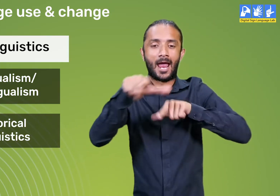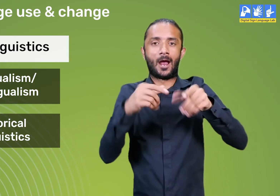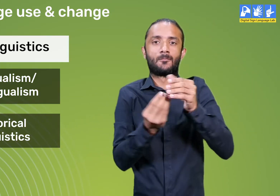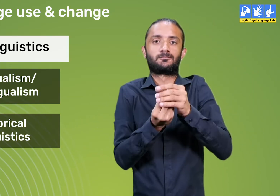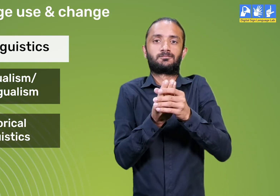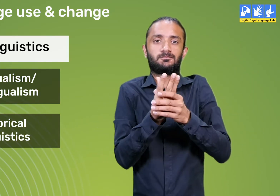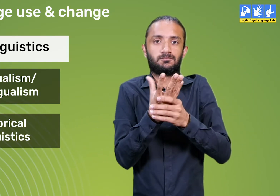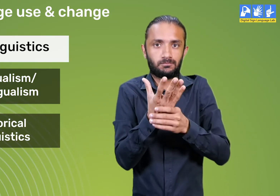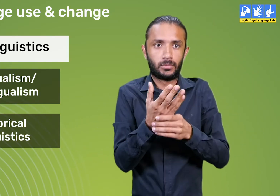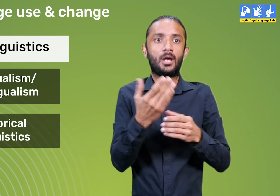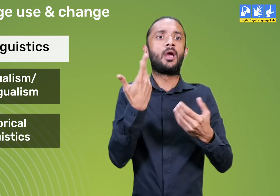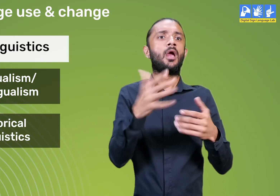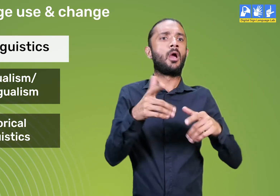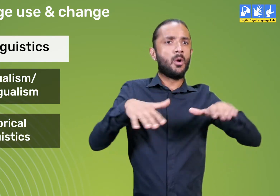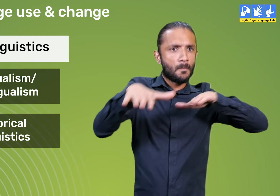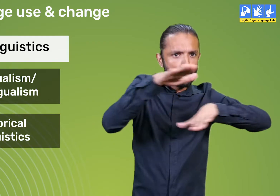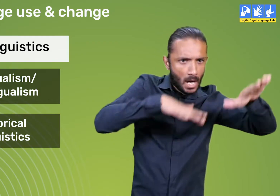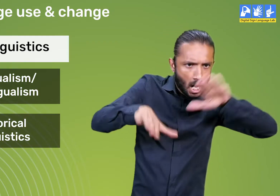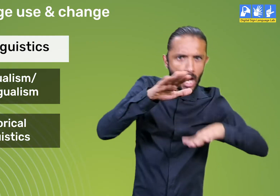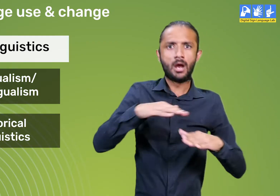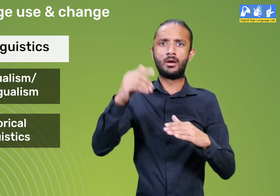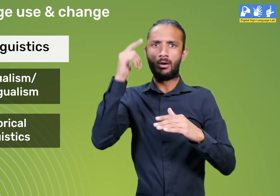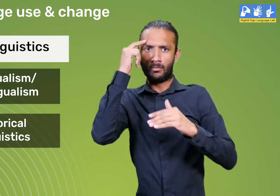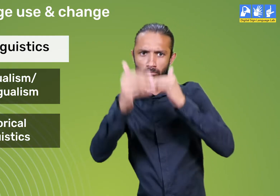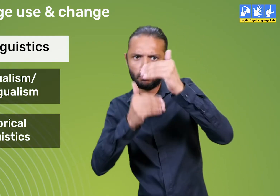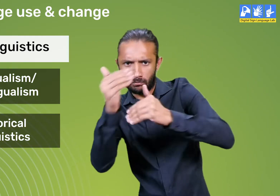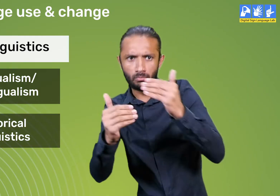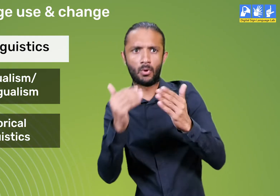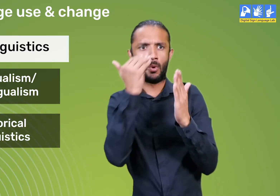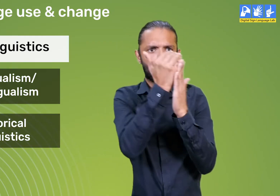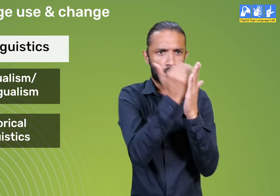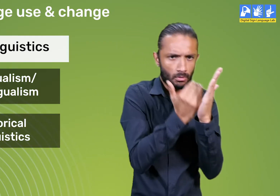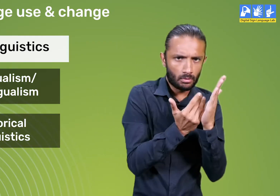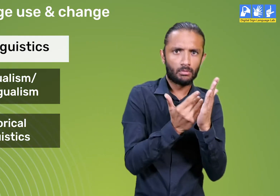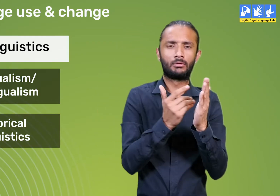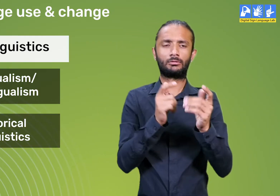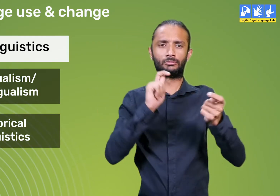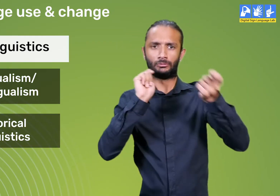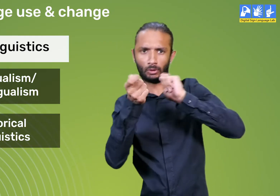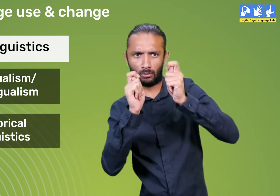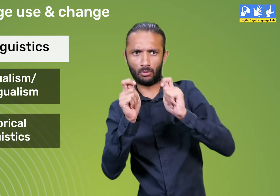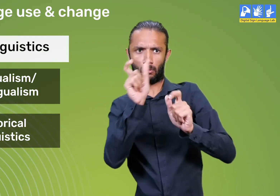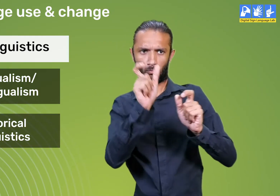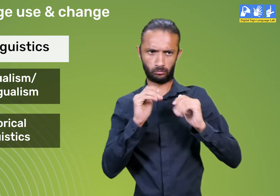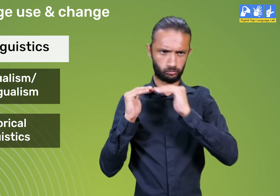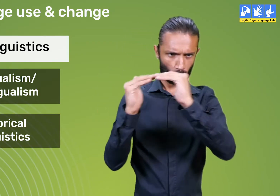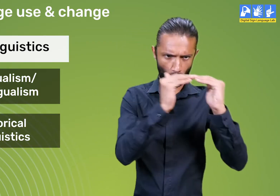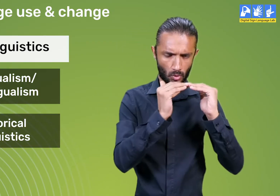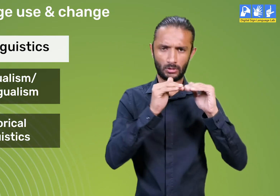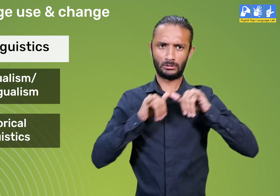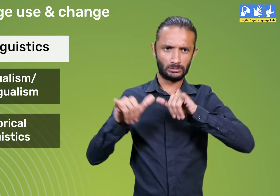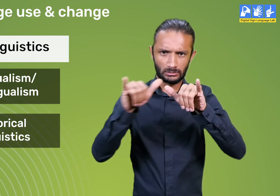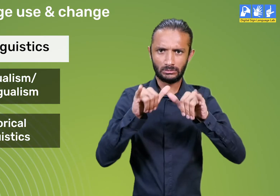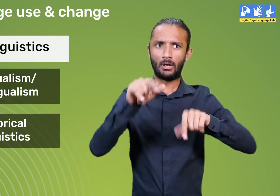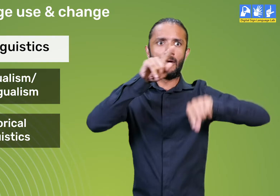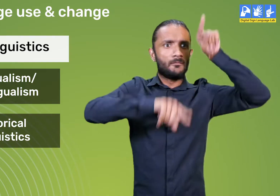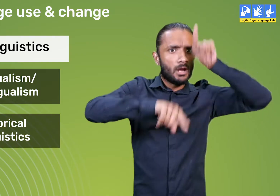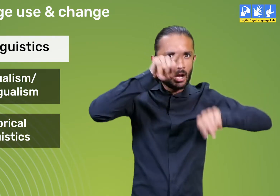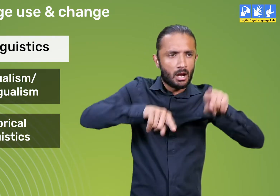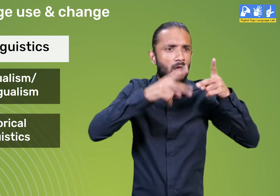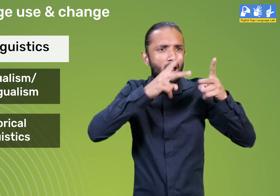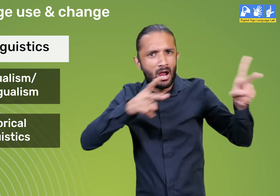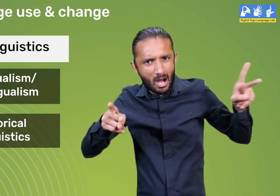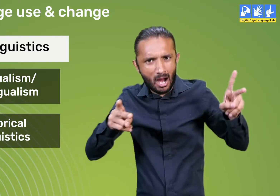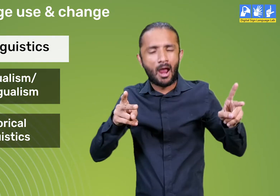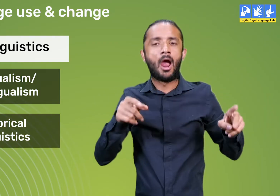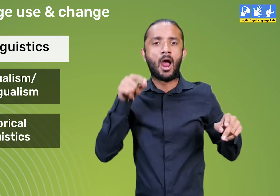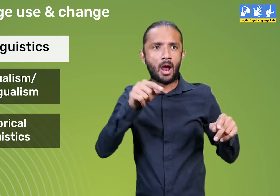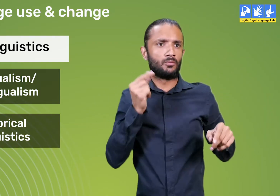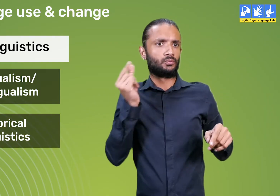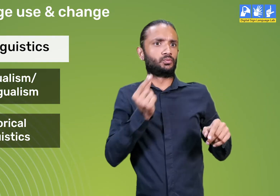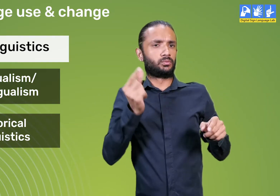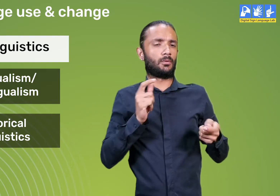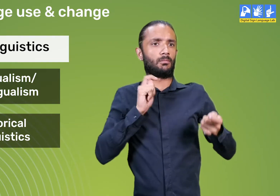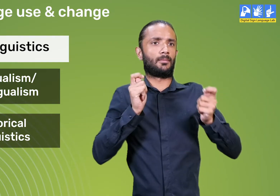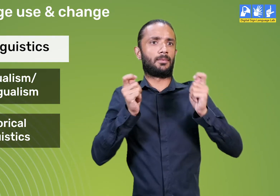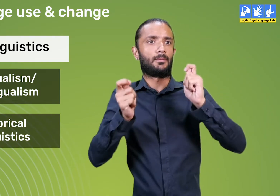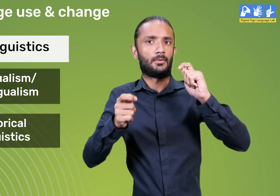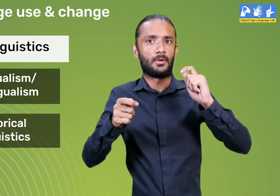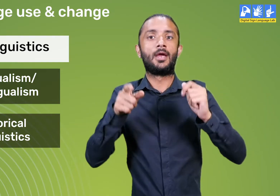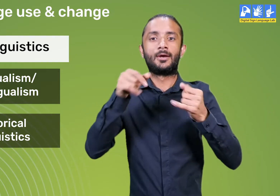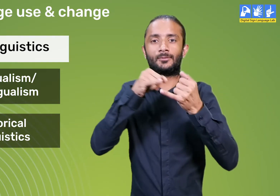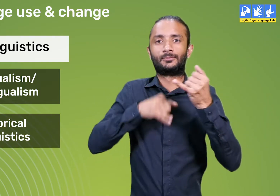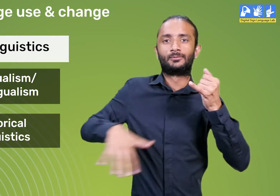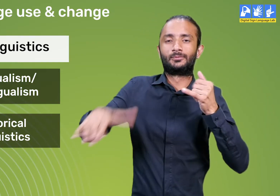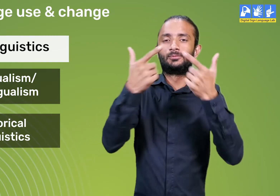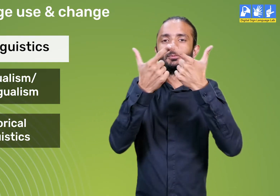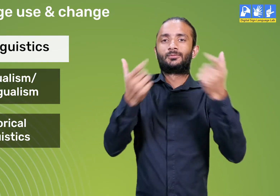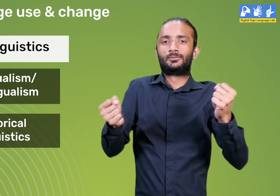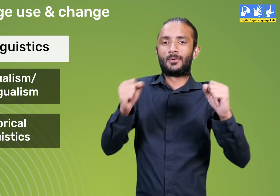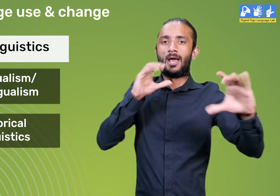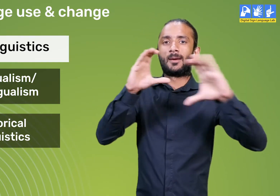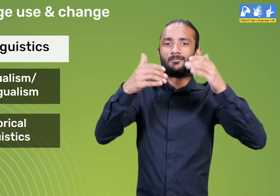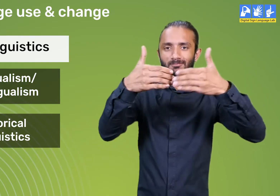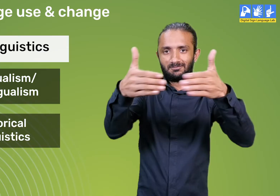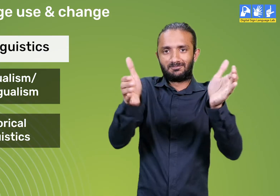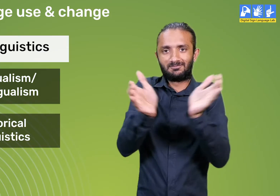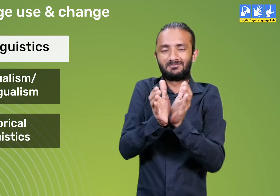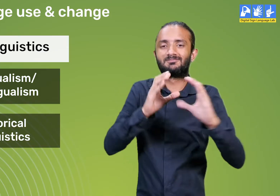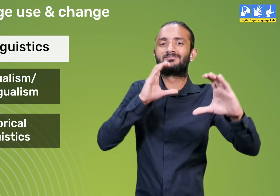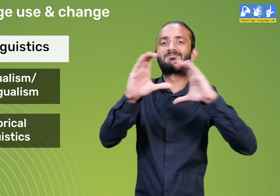After the language seed growing up planning , strategies , and steps got change according to the diversity that is sociolinguistic communication group.